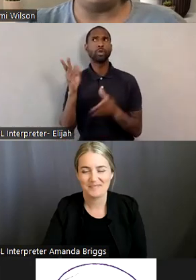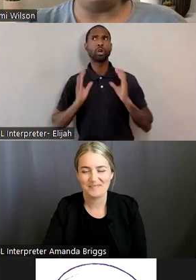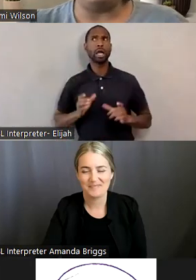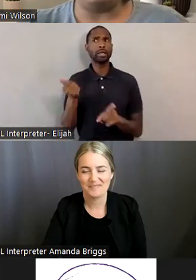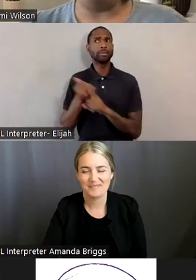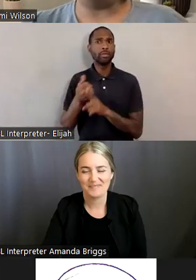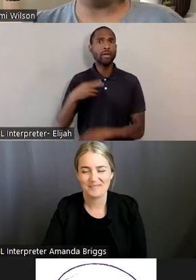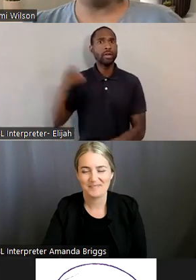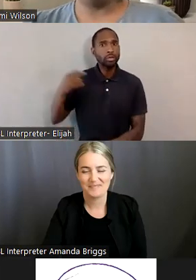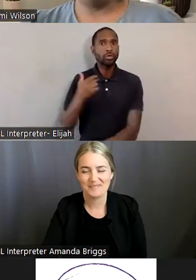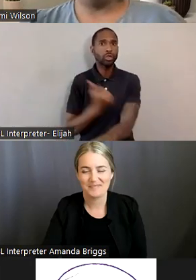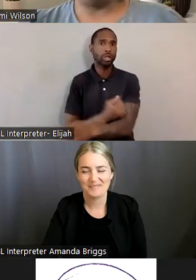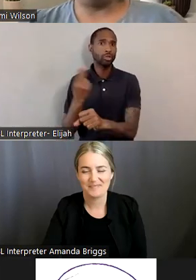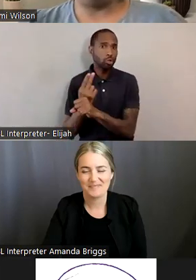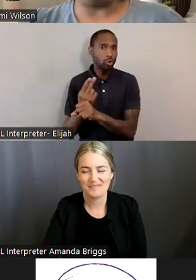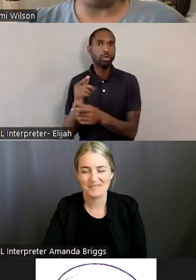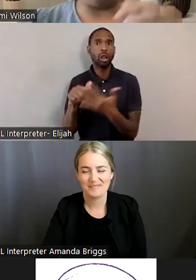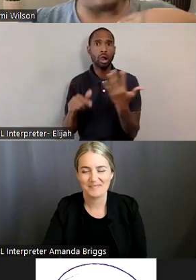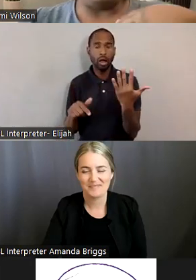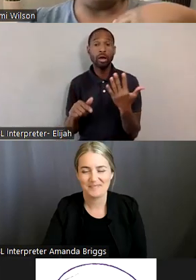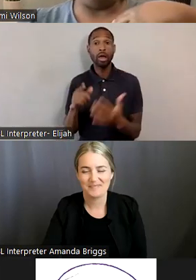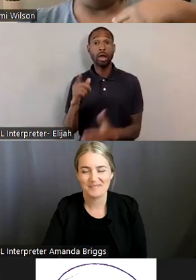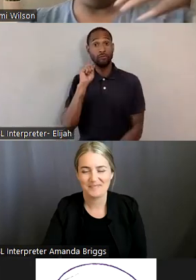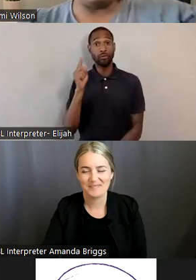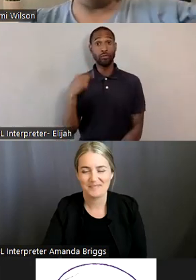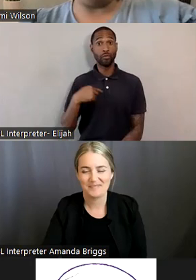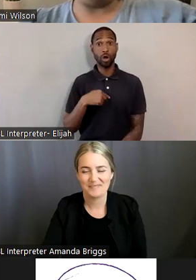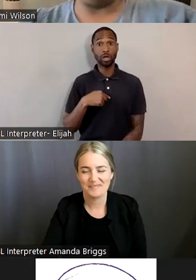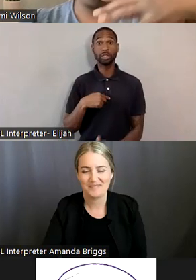of substance use. And for our protection, as well as theirs,